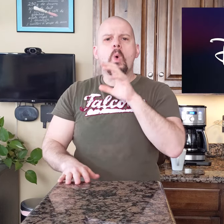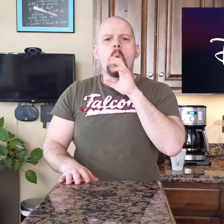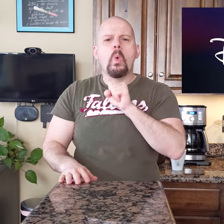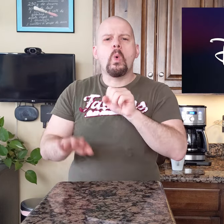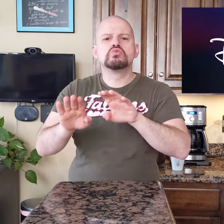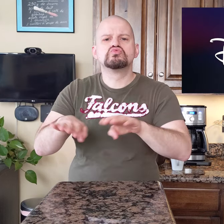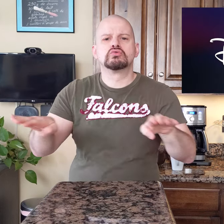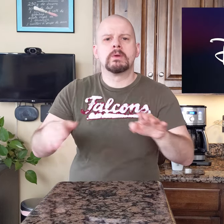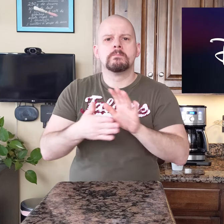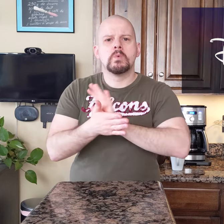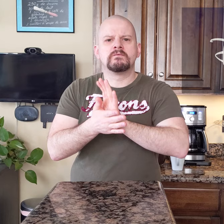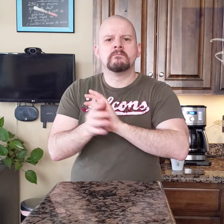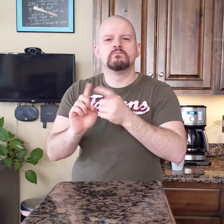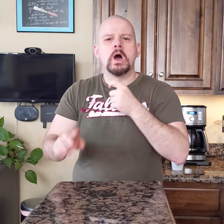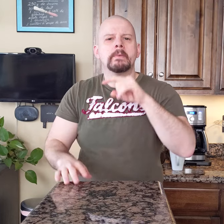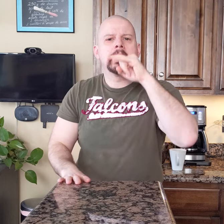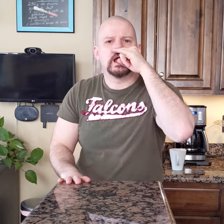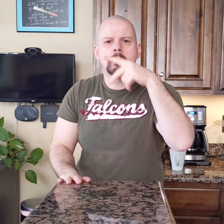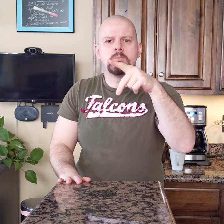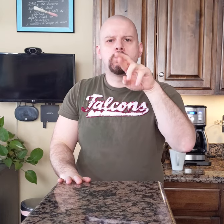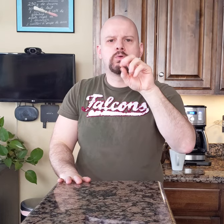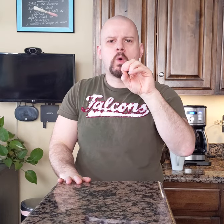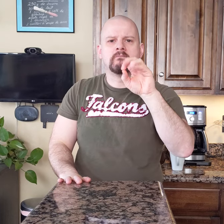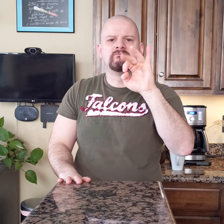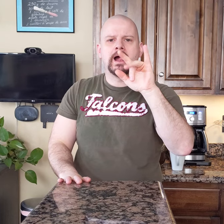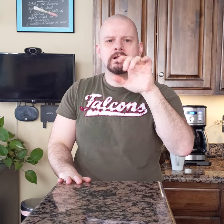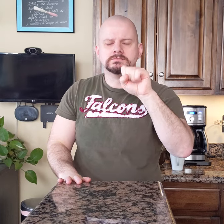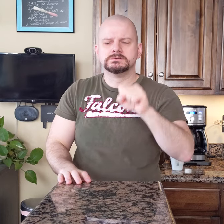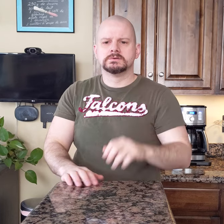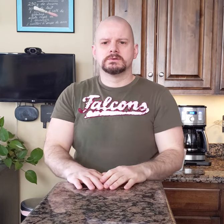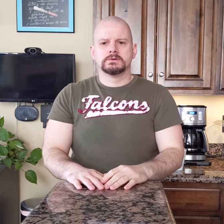the old movies out of kids' profiles.